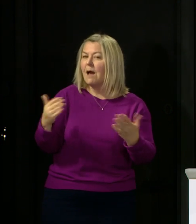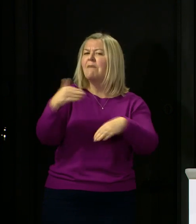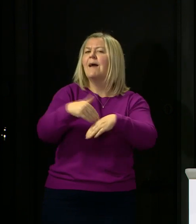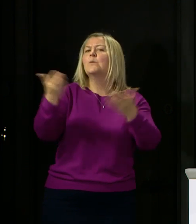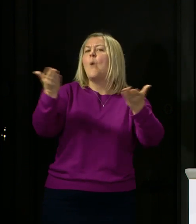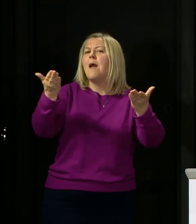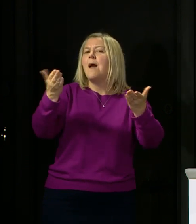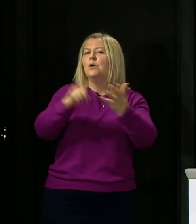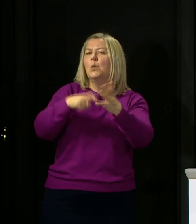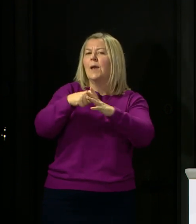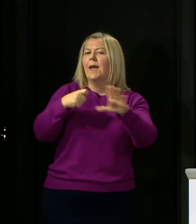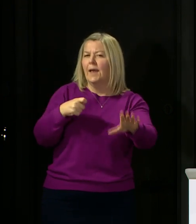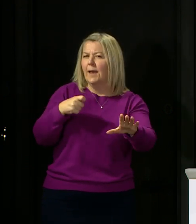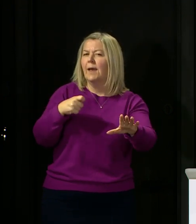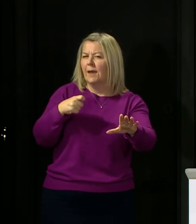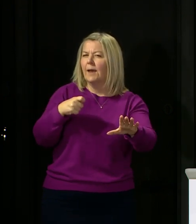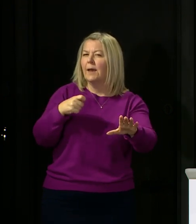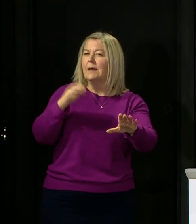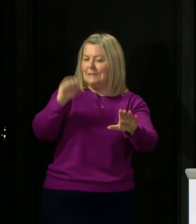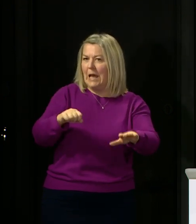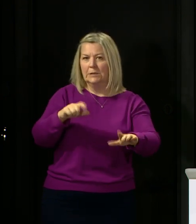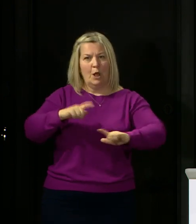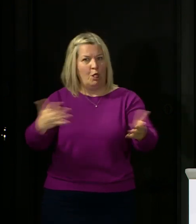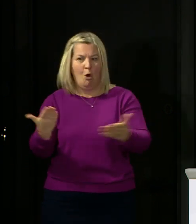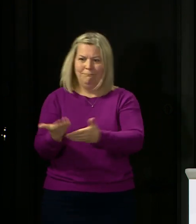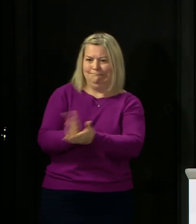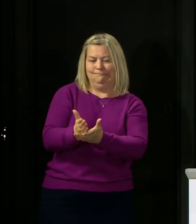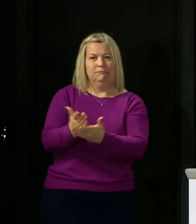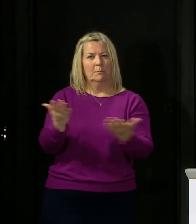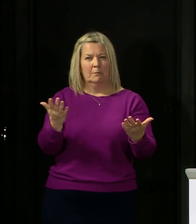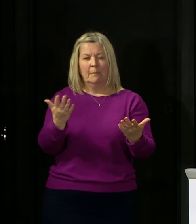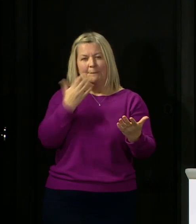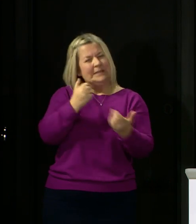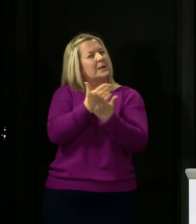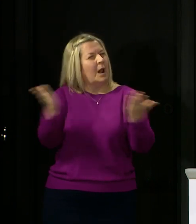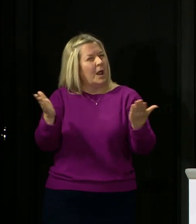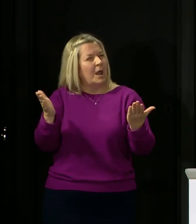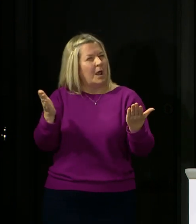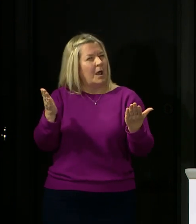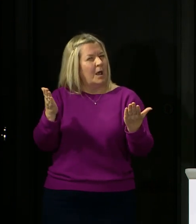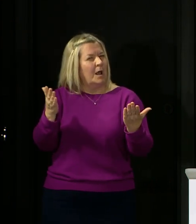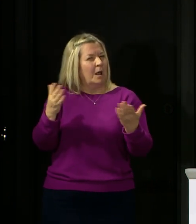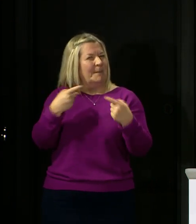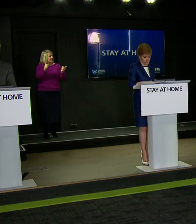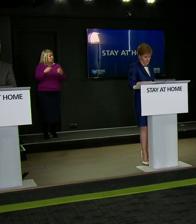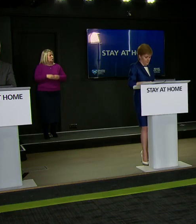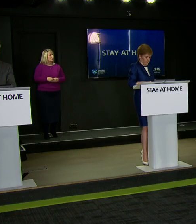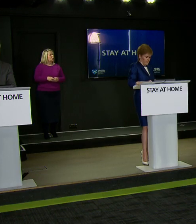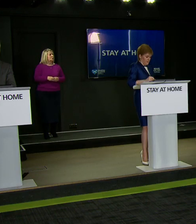that everybody accepts is very uncertain and very difficult. Severin Carrell from the Guardian.